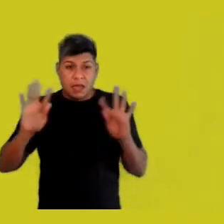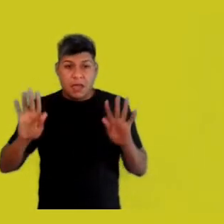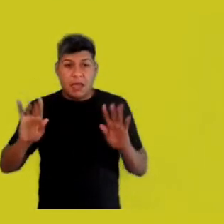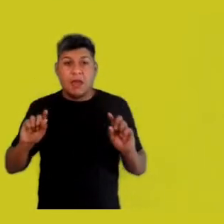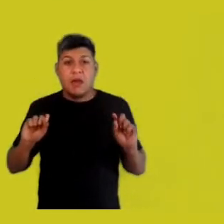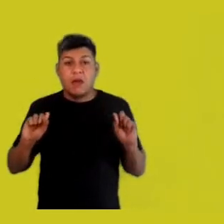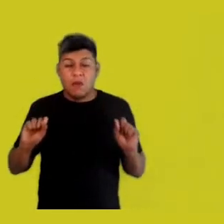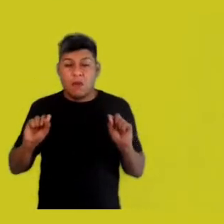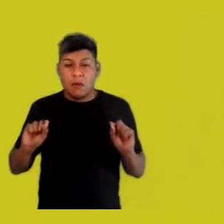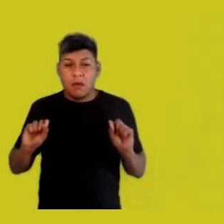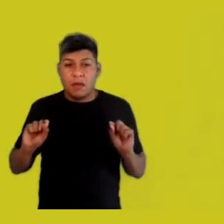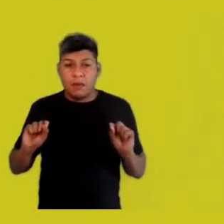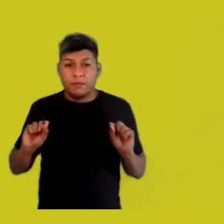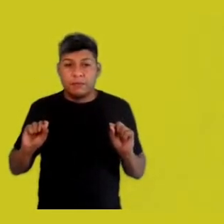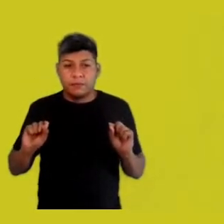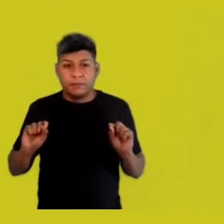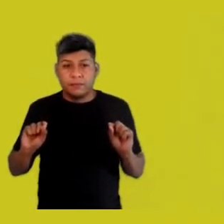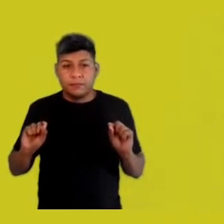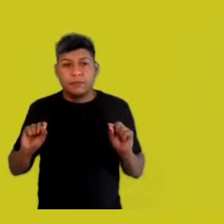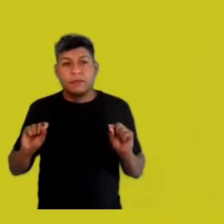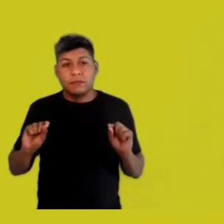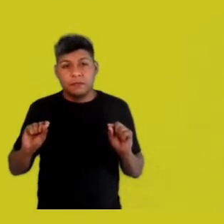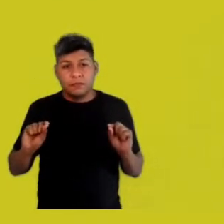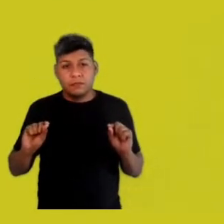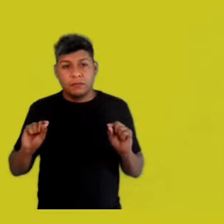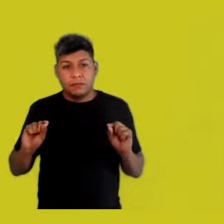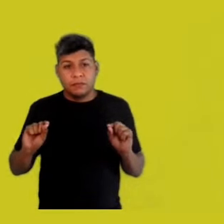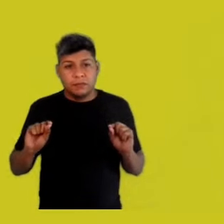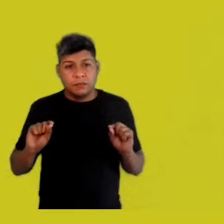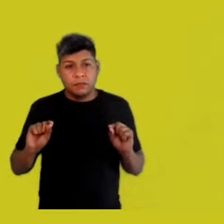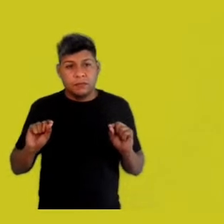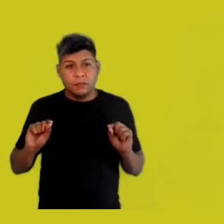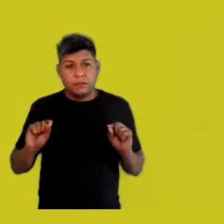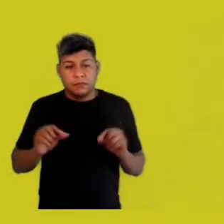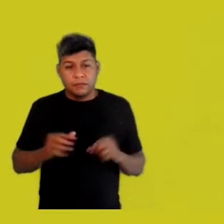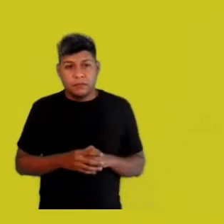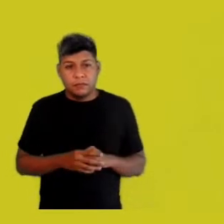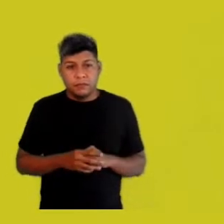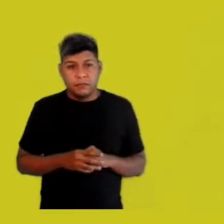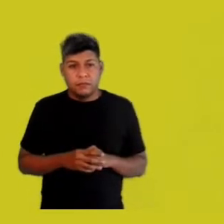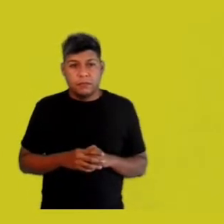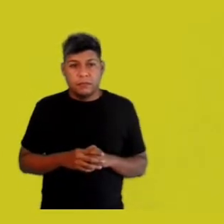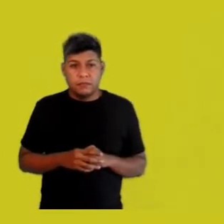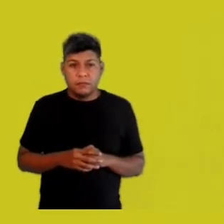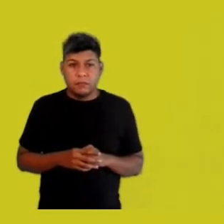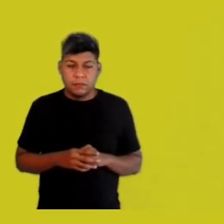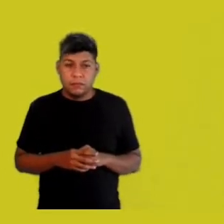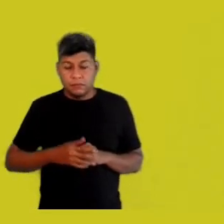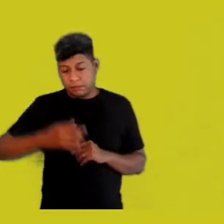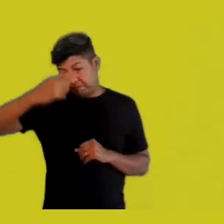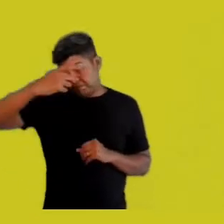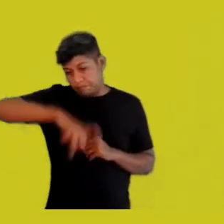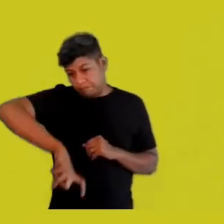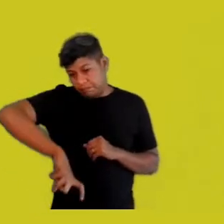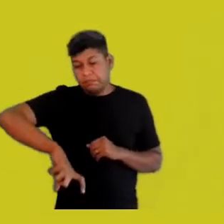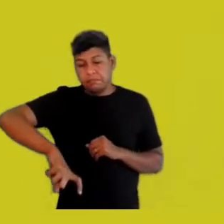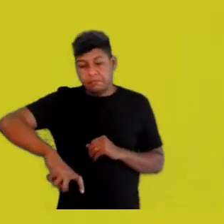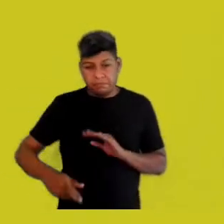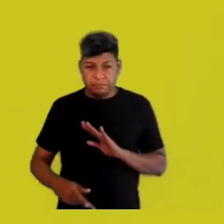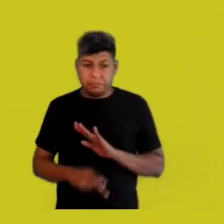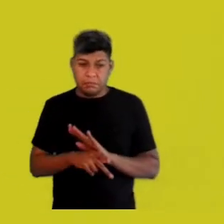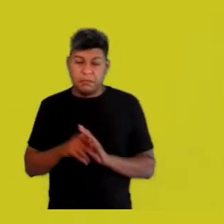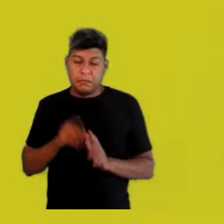this also leads us to the bosom of this meeting today,